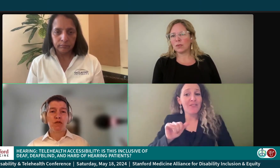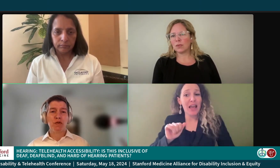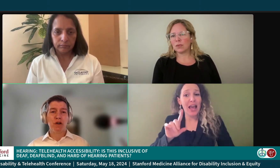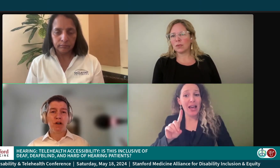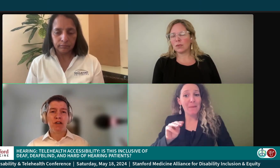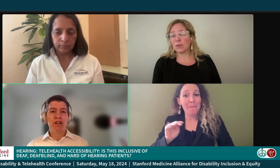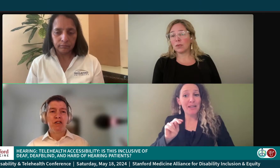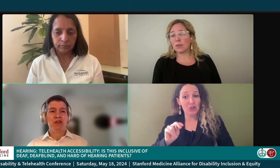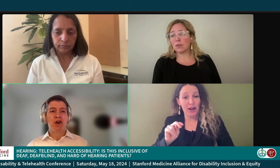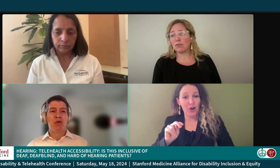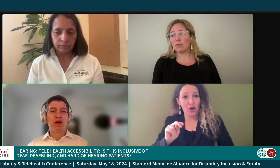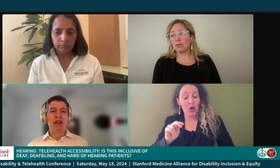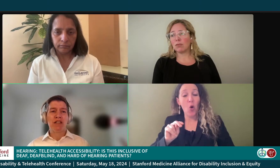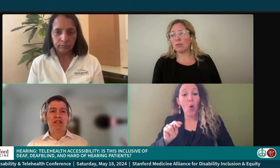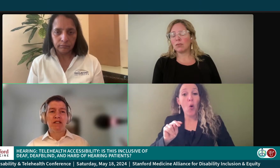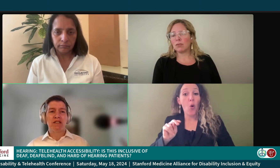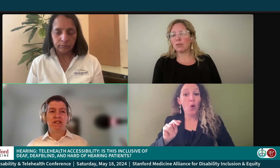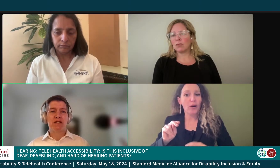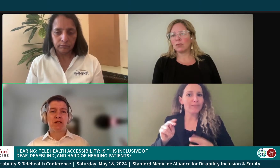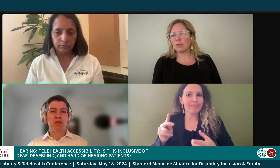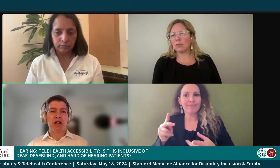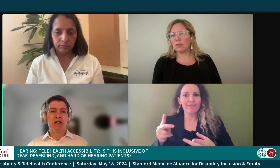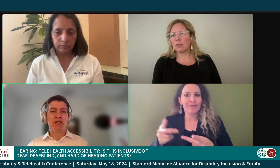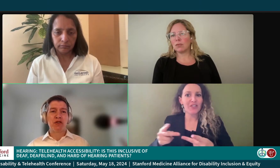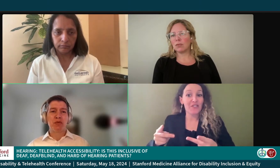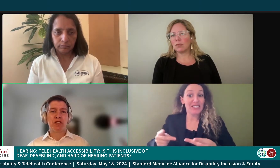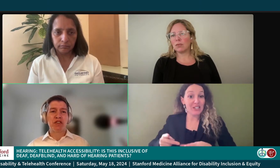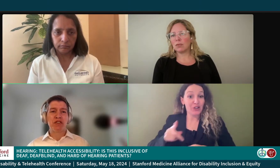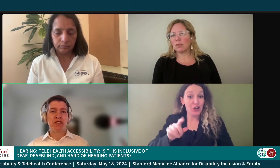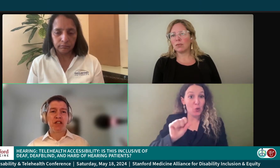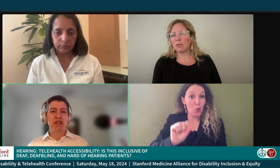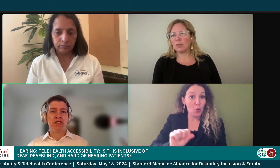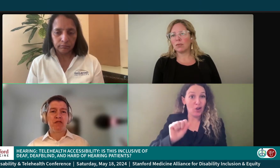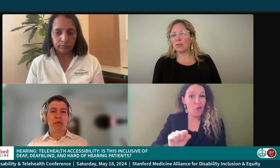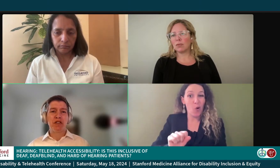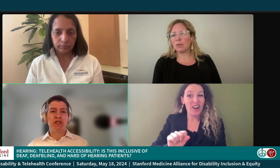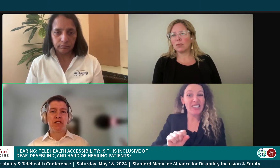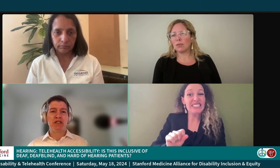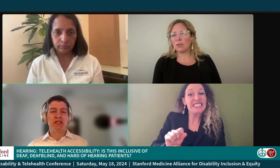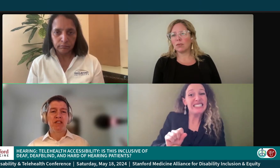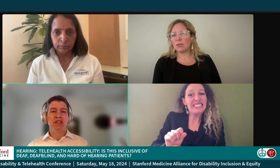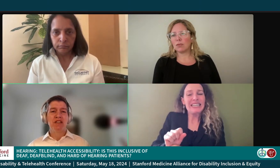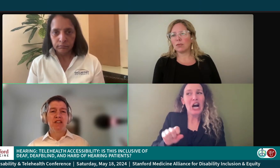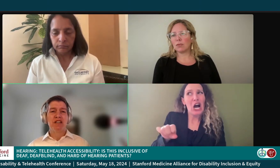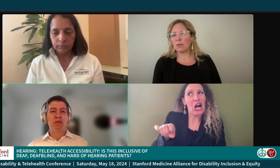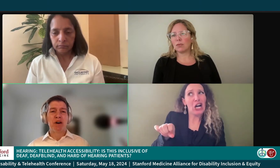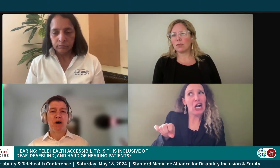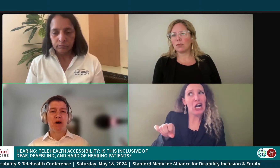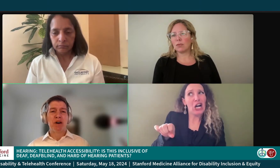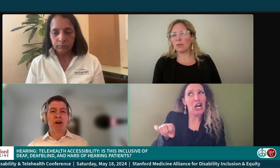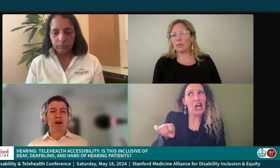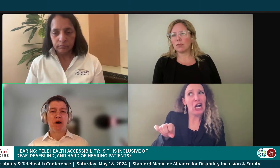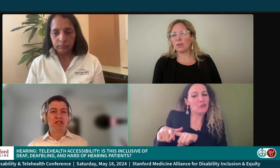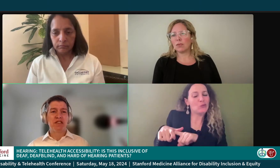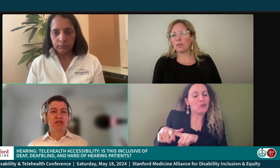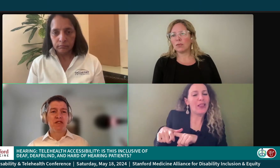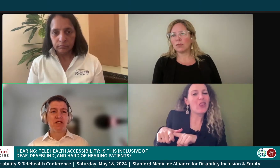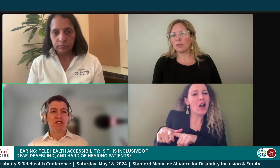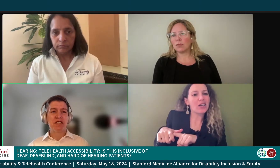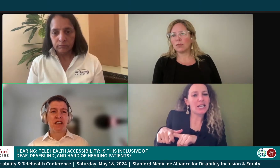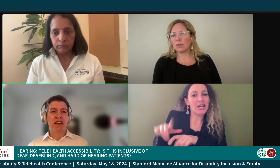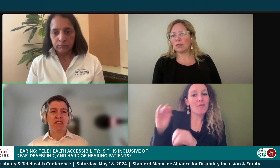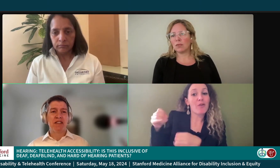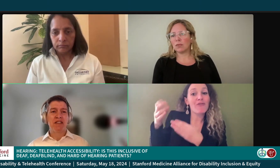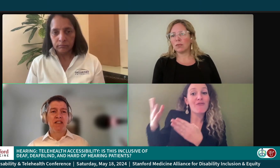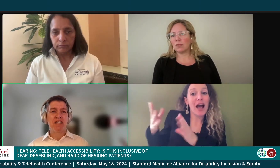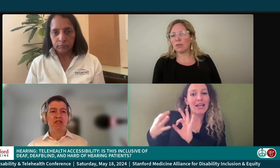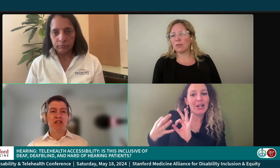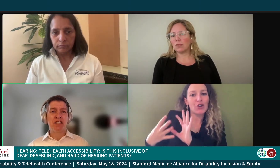for are reluctant to supply the interpretation needed for patients? It's difficult to get even an